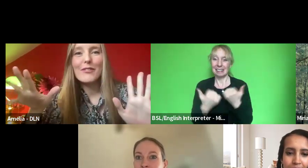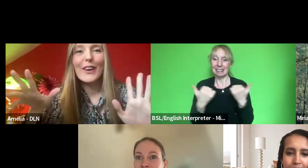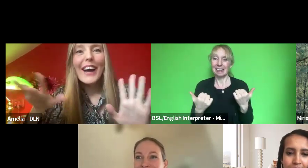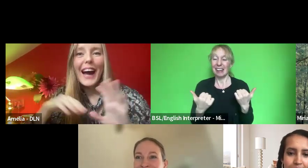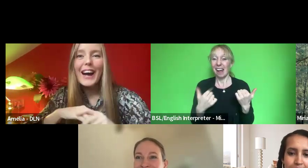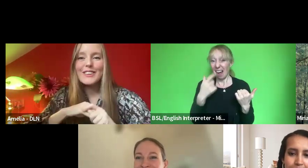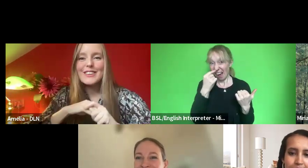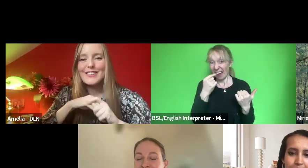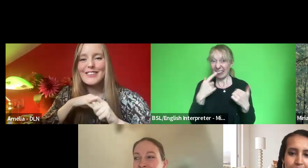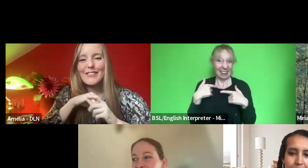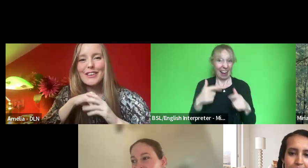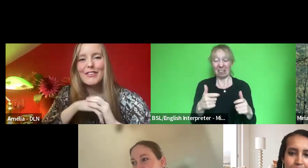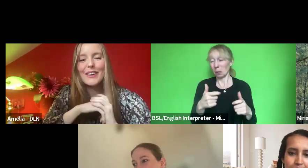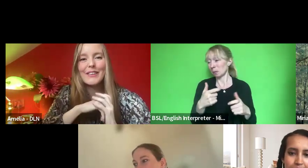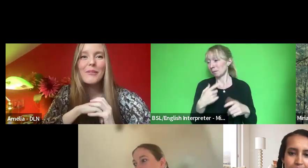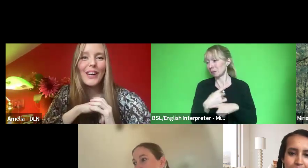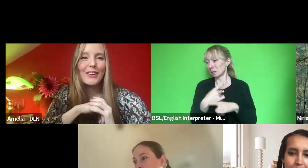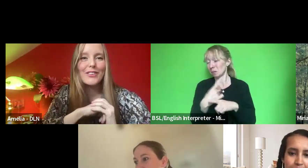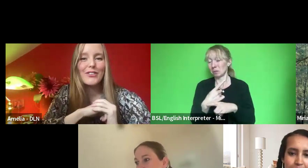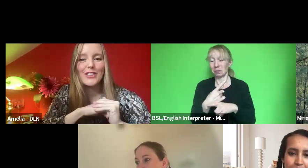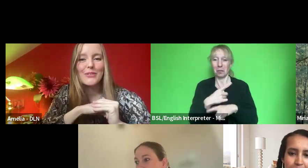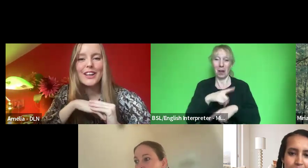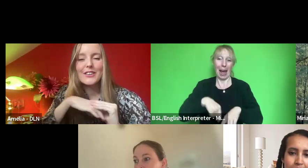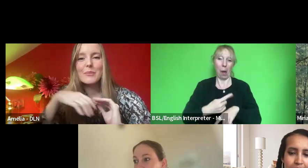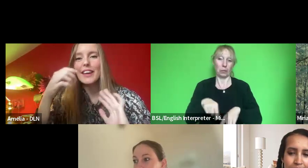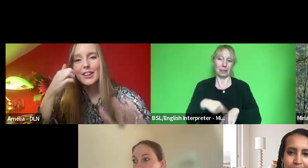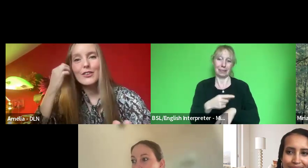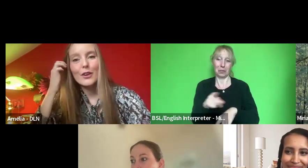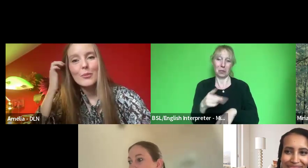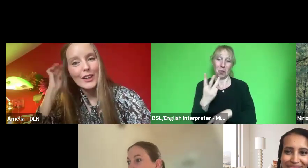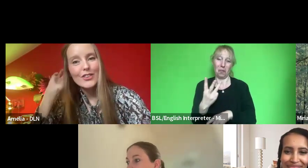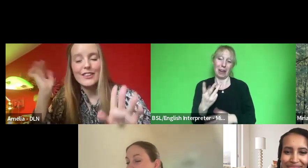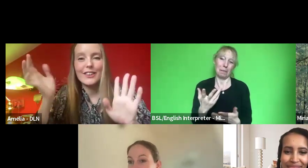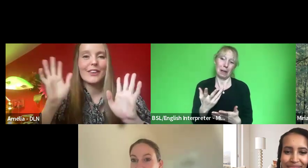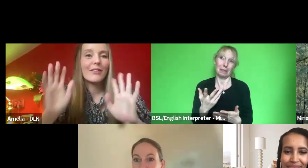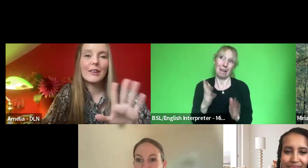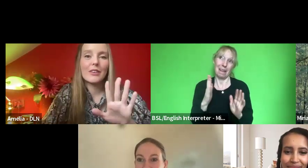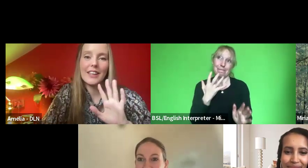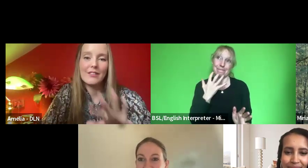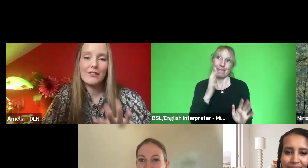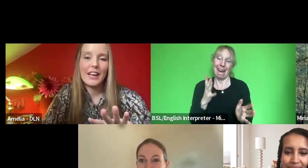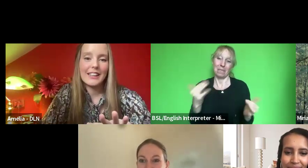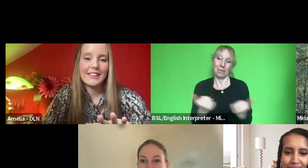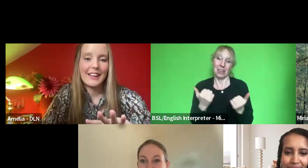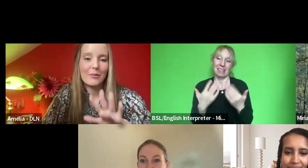talking for hours to the three of you, I think we will have to draw it to a close. But thank you so much. So, I really want to thank Sofia, Alice,